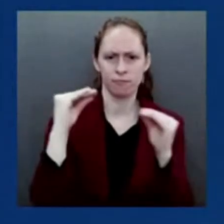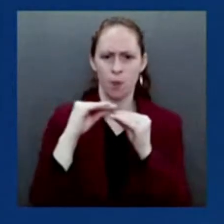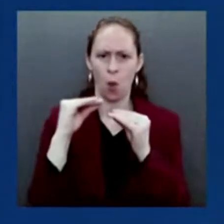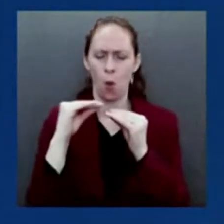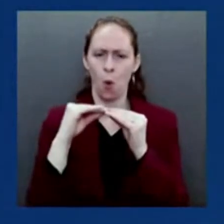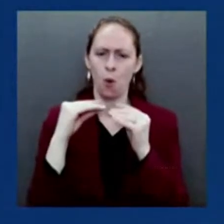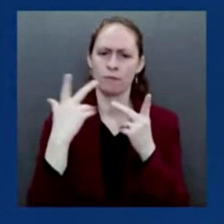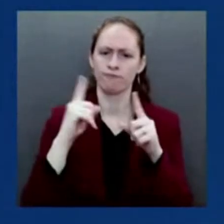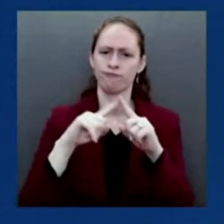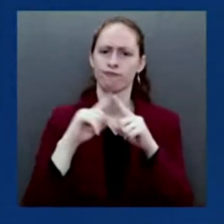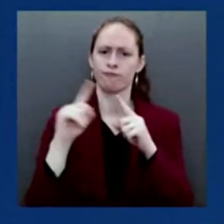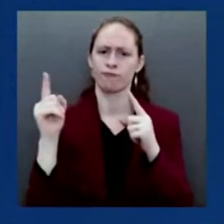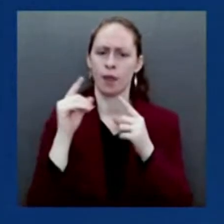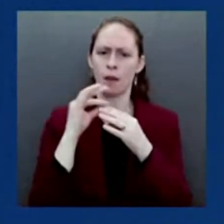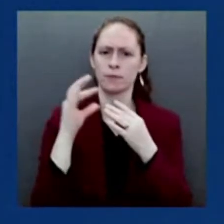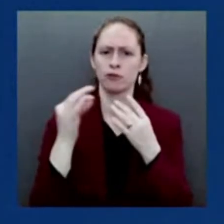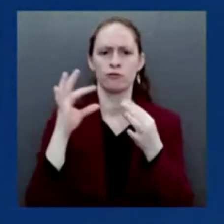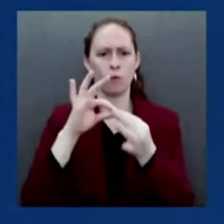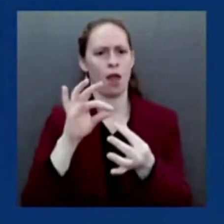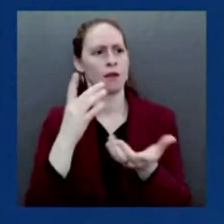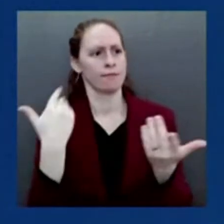JEFF, CAN YOU EXPAND ON WHAT